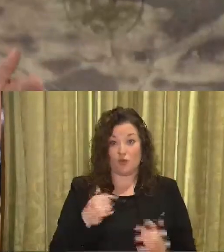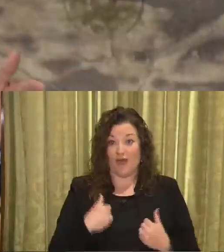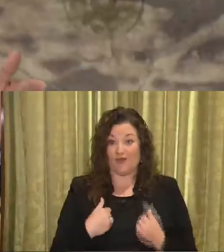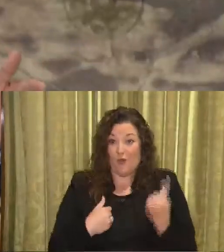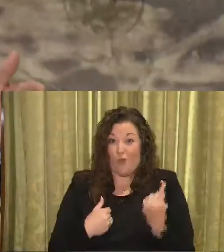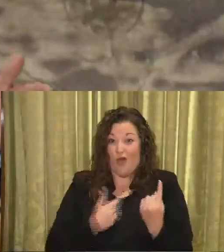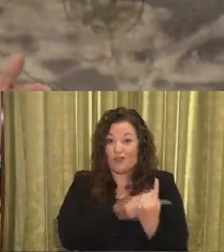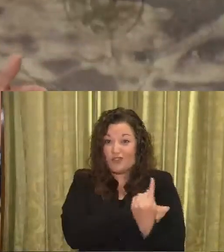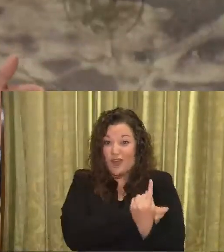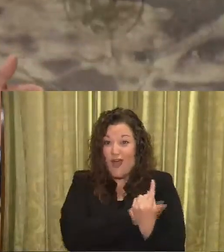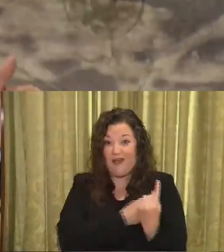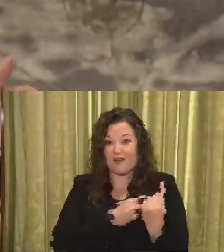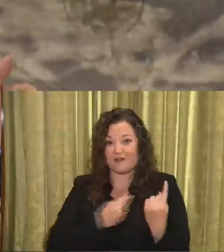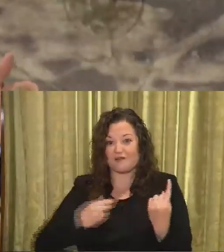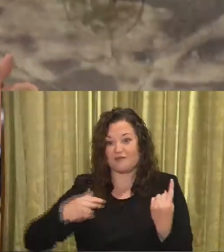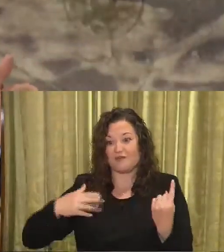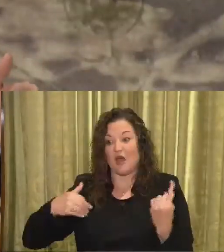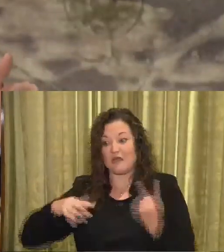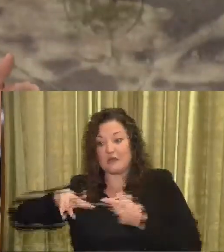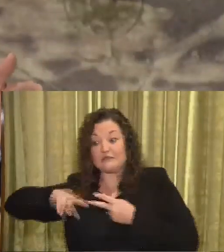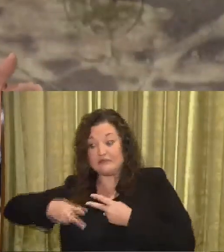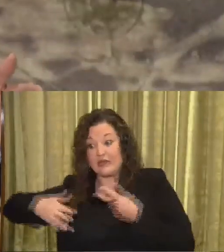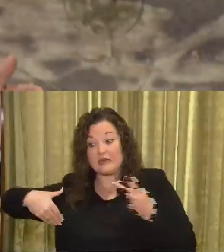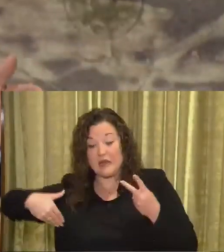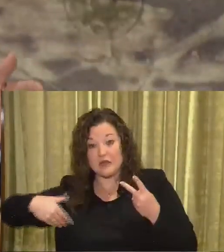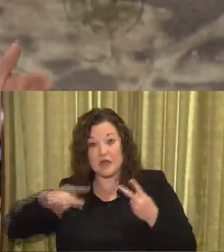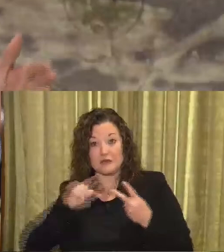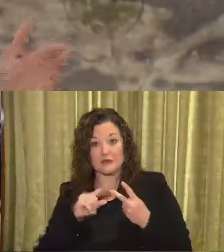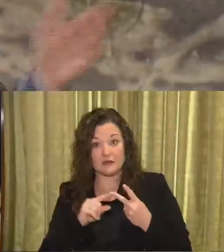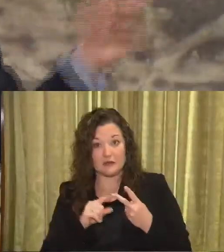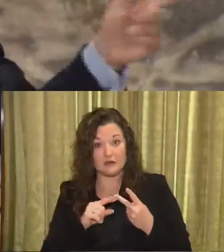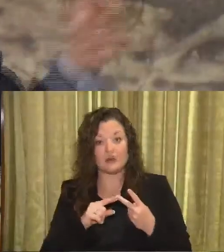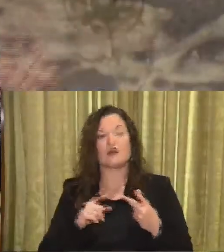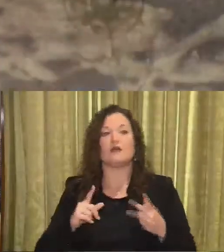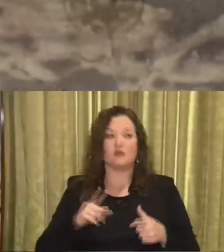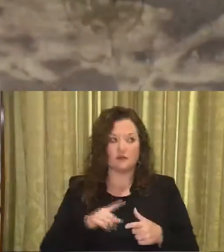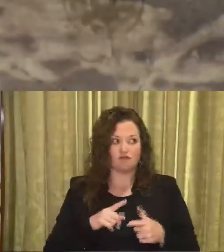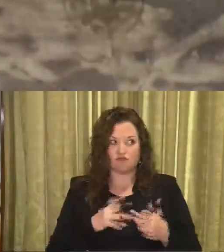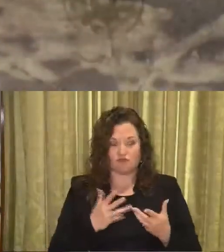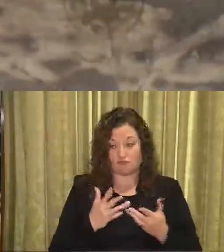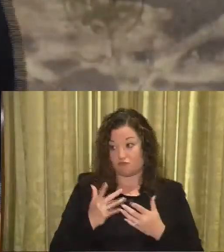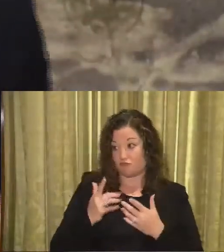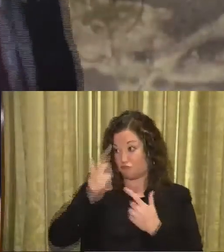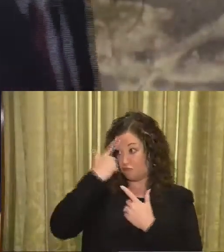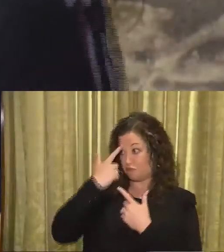2 two shot regime. Then I'm gonna let Doctor Merrill answer the impact of that.